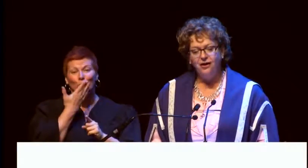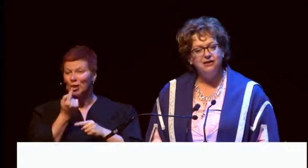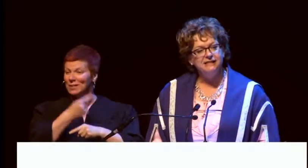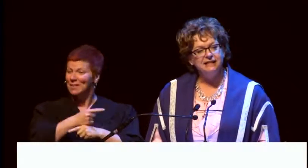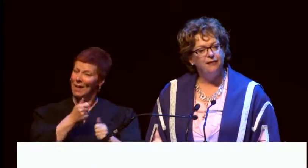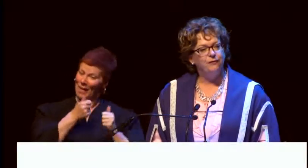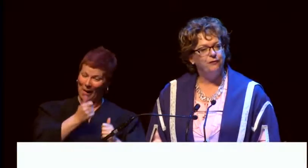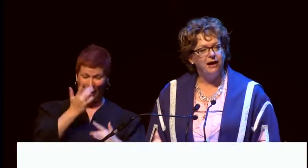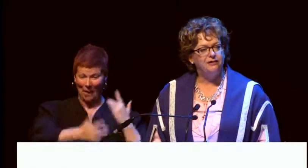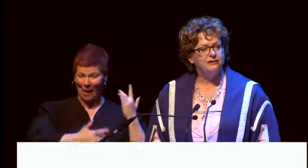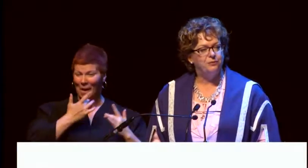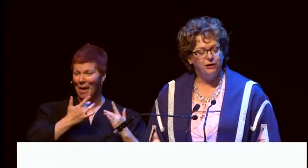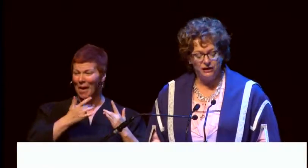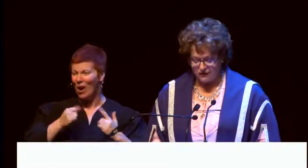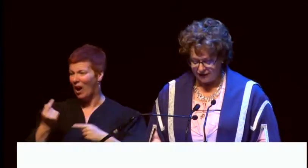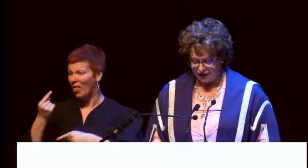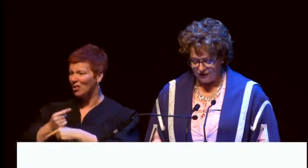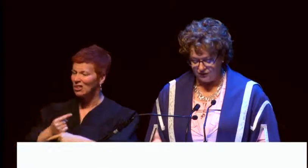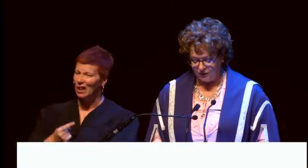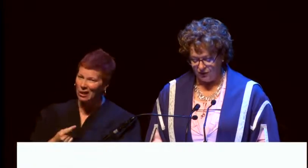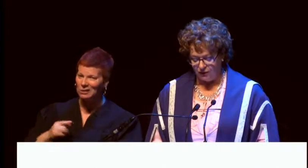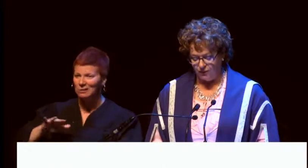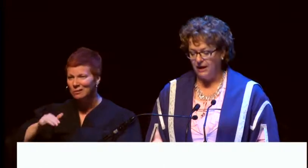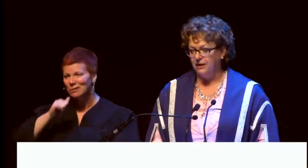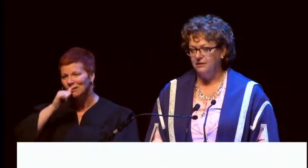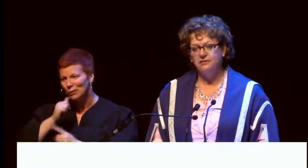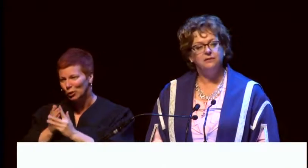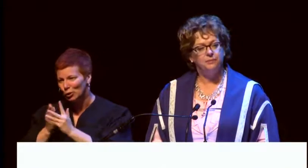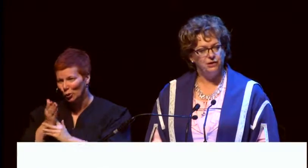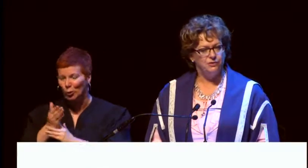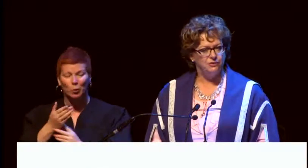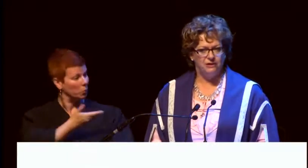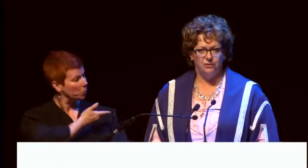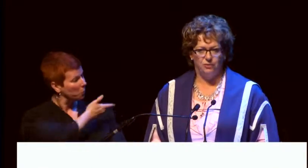OUR STAFF AND FACULTY WERE HERE TO GUIDE YOU ALONG THE WAY BUT YOU DID THE WORK.